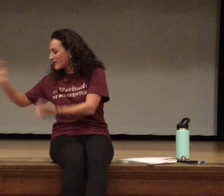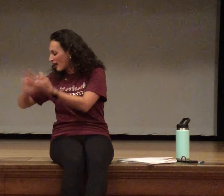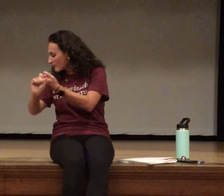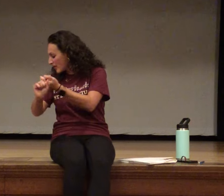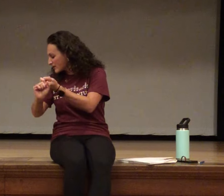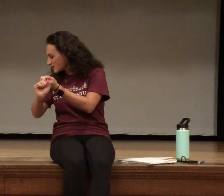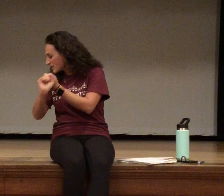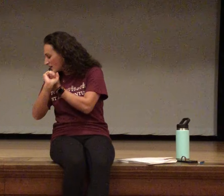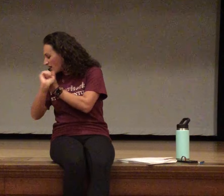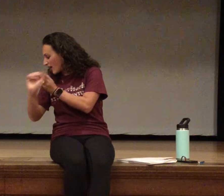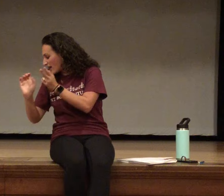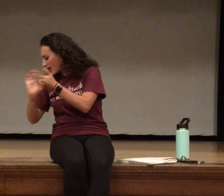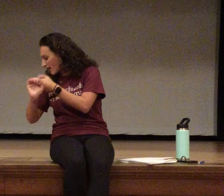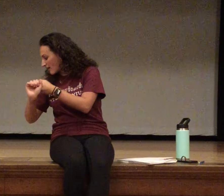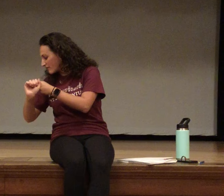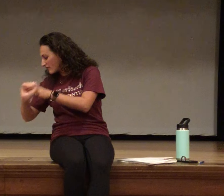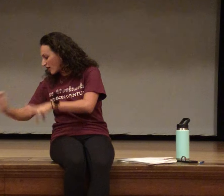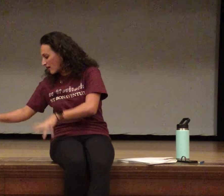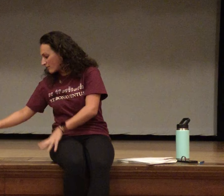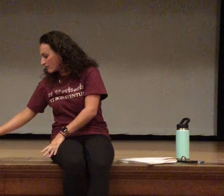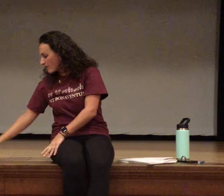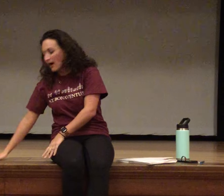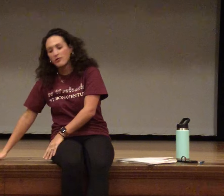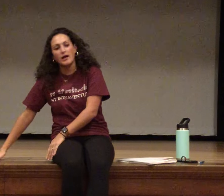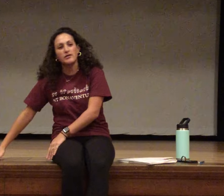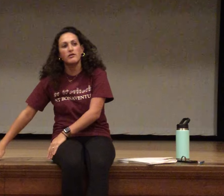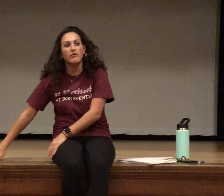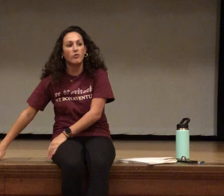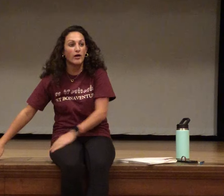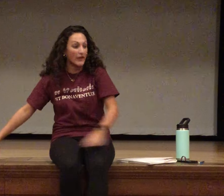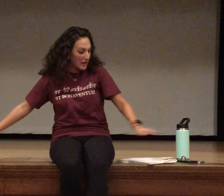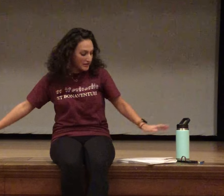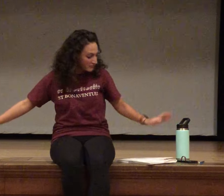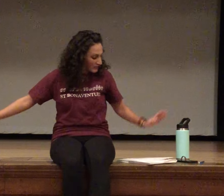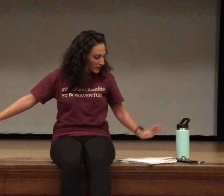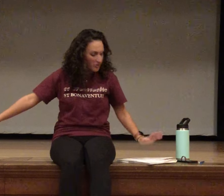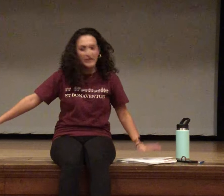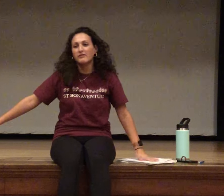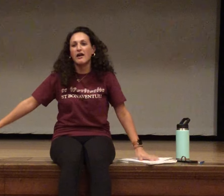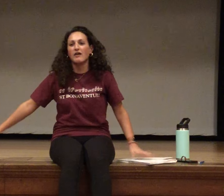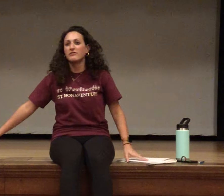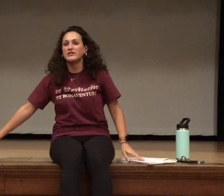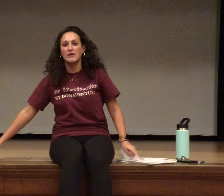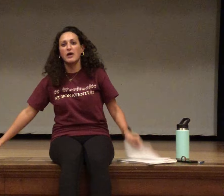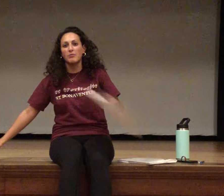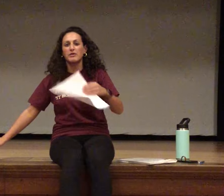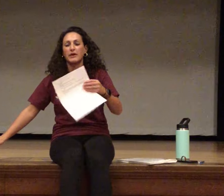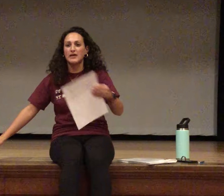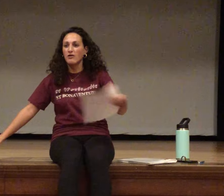the alphabet I have um the outline of what like I literally have the same copy myself